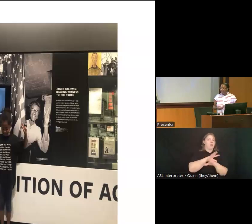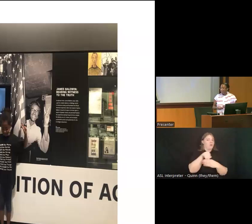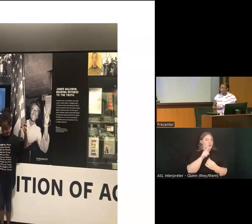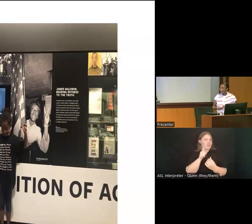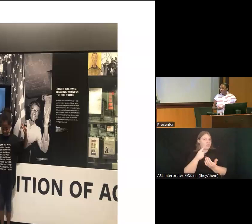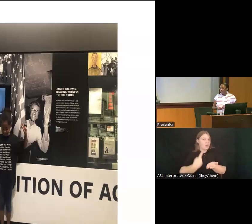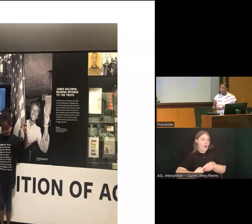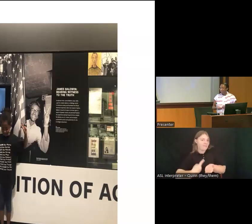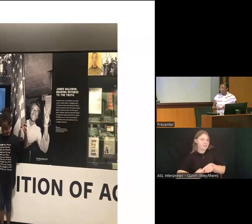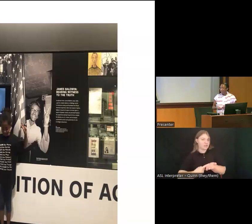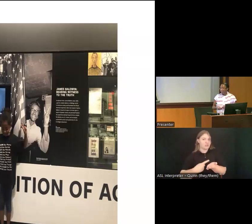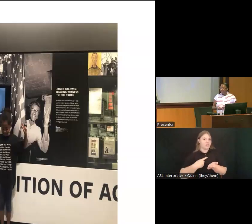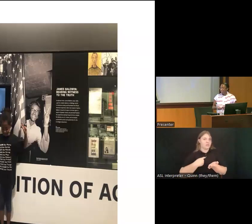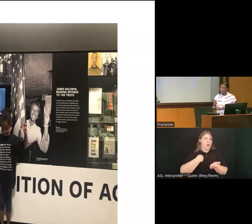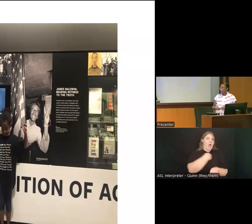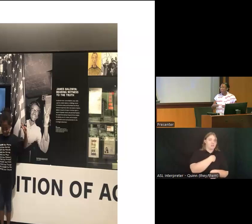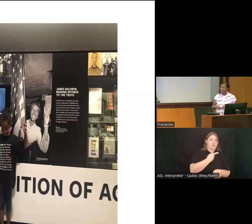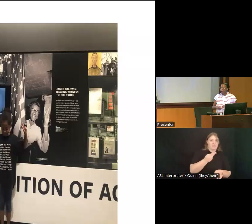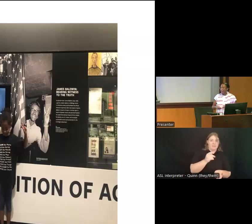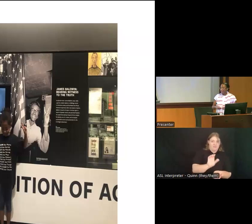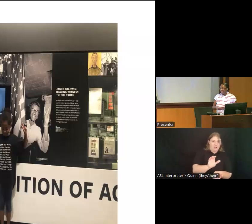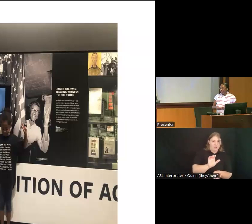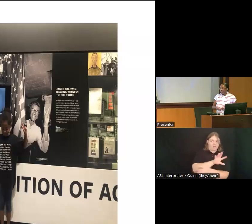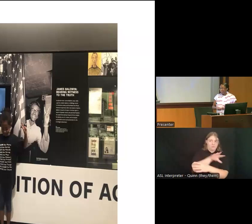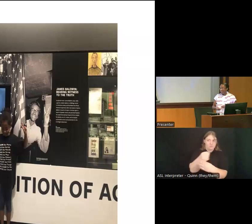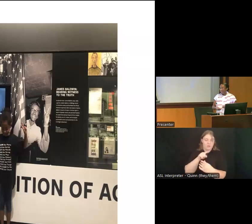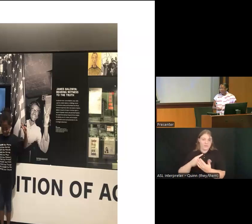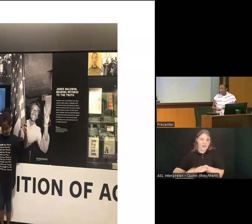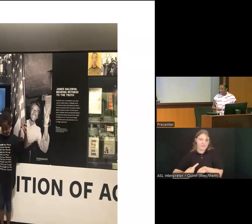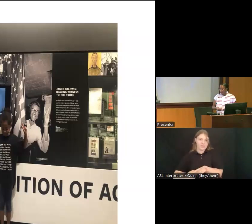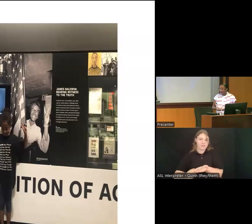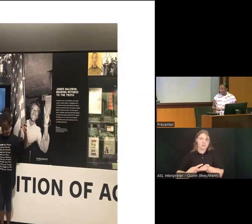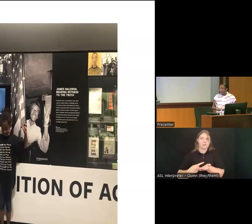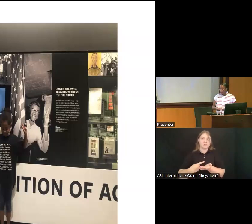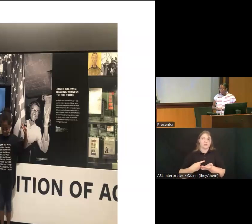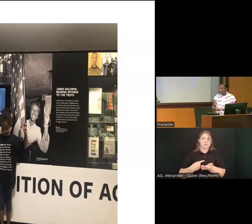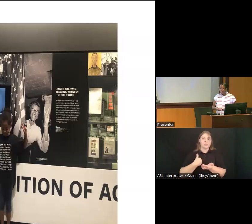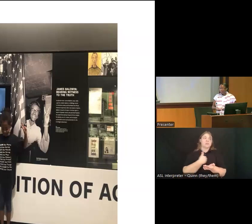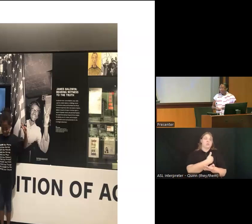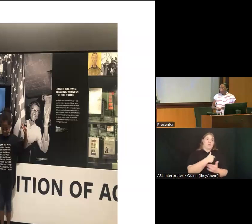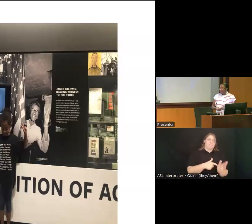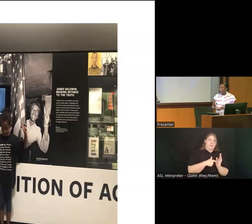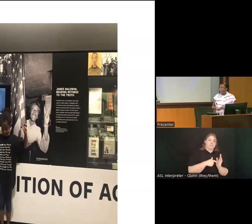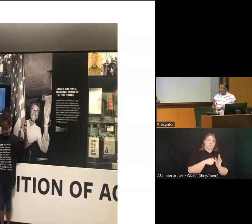color to be considered in a conversation we have had to create create our own spaces we have had